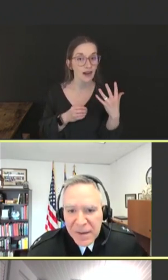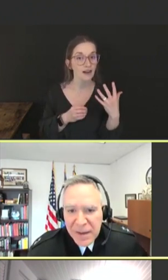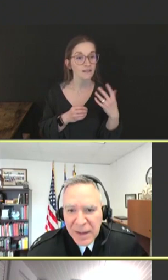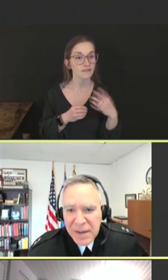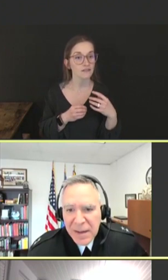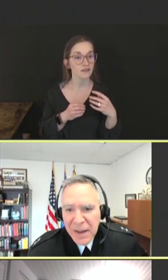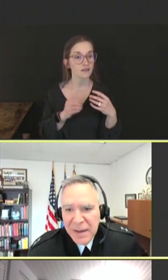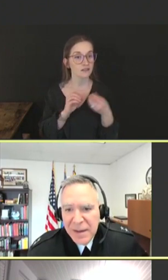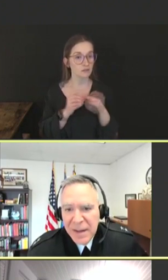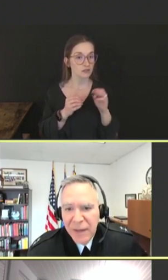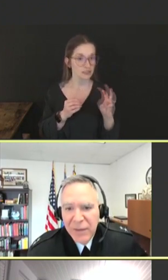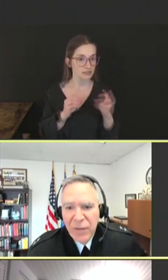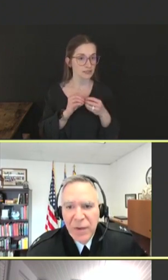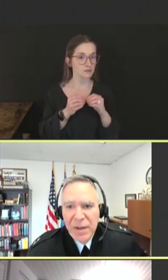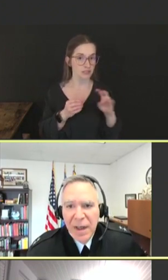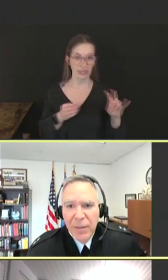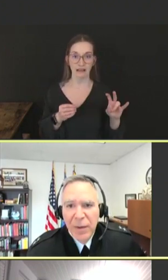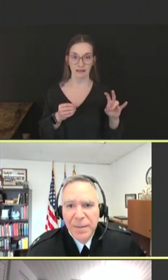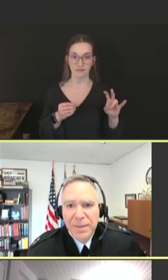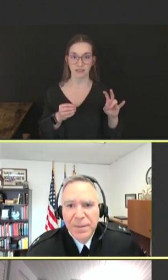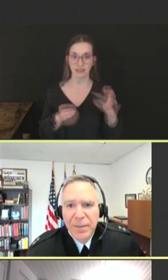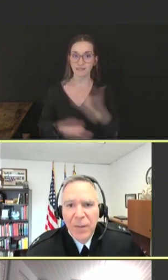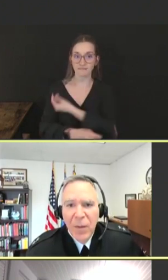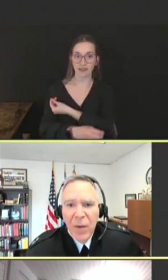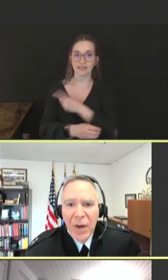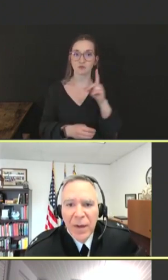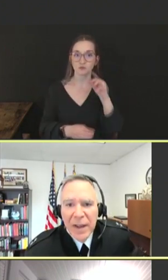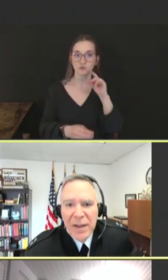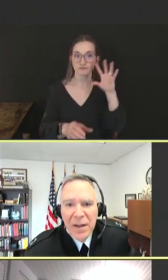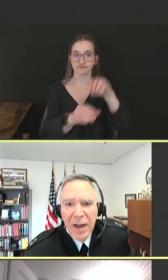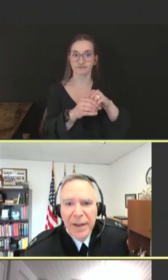six, and seven, for example. Next slide.